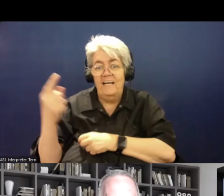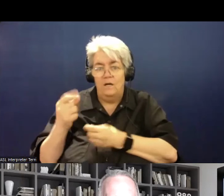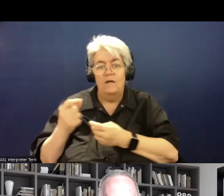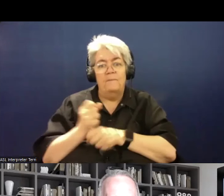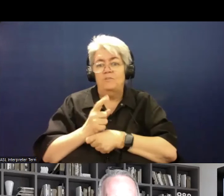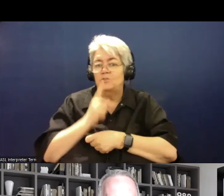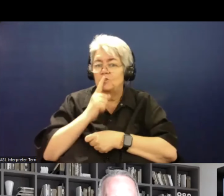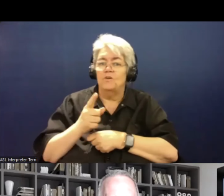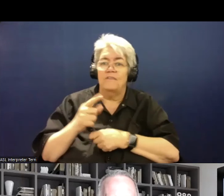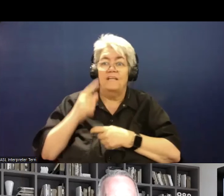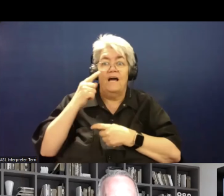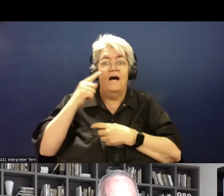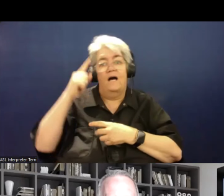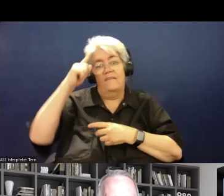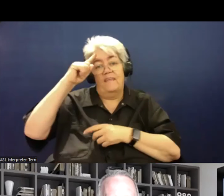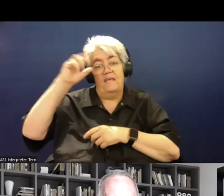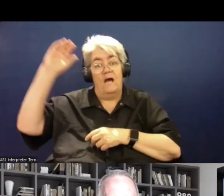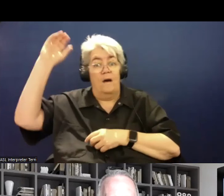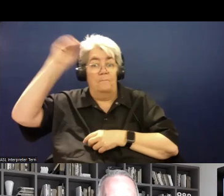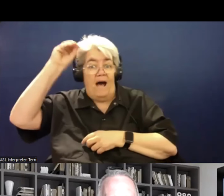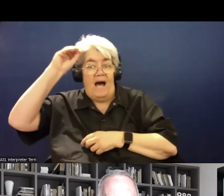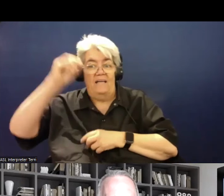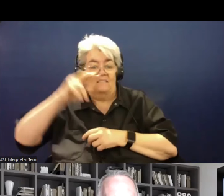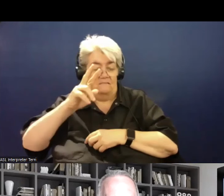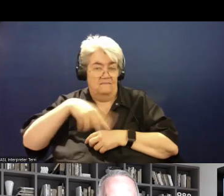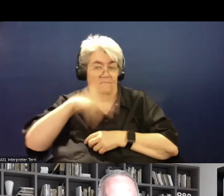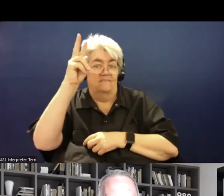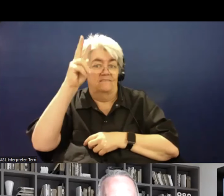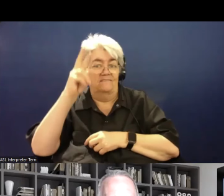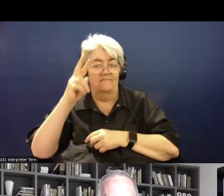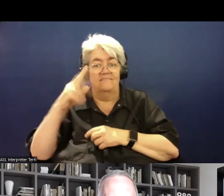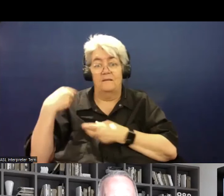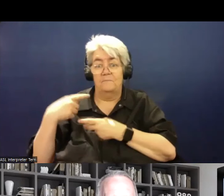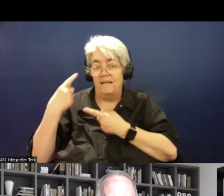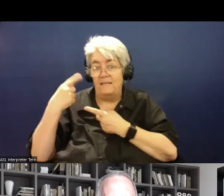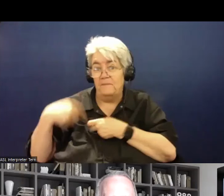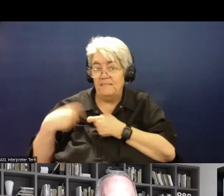THE BIAS THAT IS WITHIN US OR THE ORGANIZATION OTHERWISE WE ARE